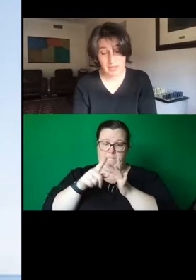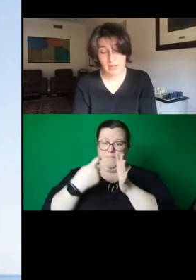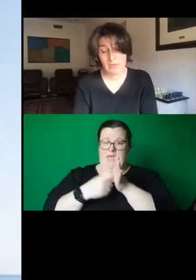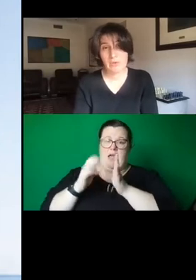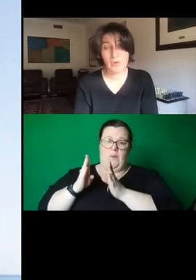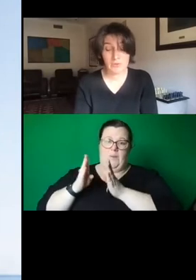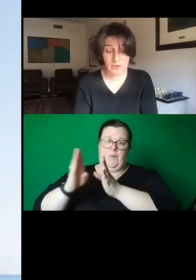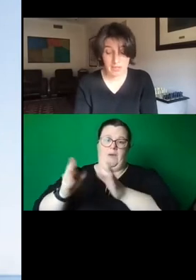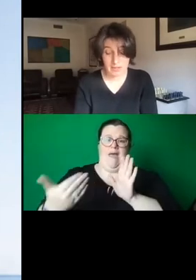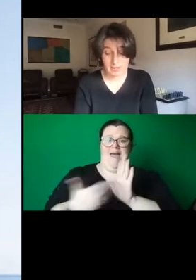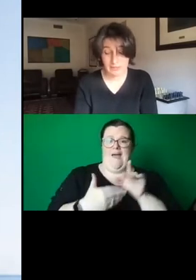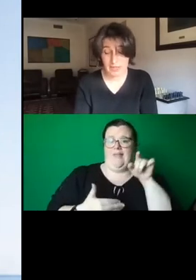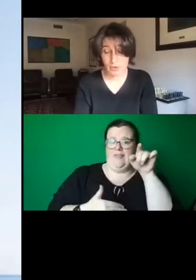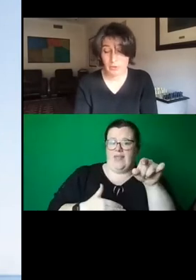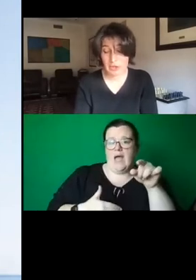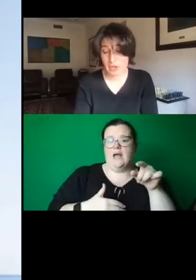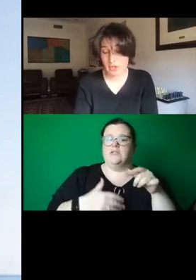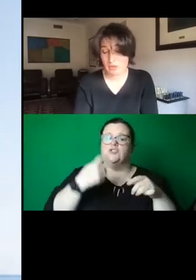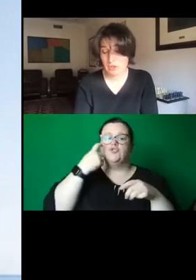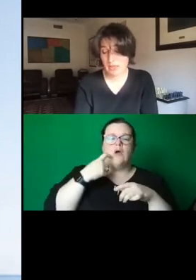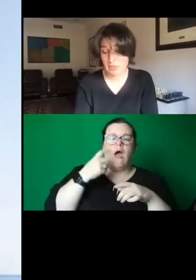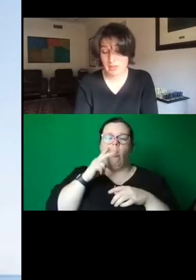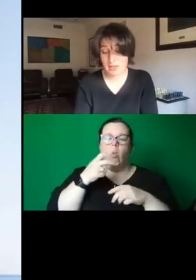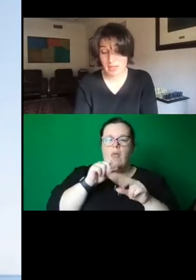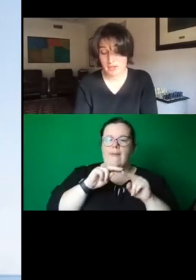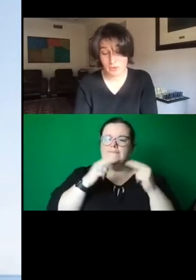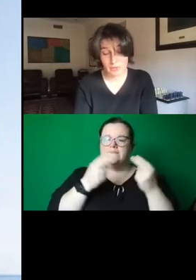with holes for the ice and fake coin machine it was deliberate eyesore